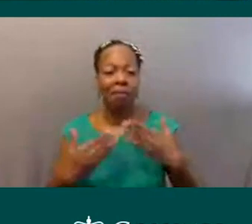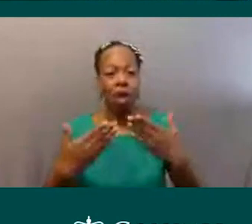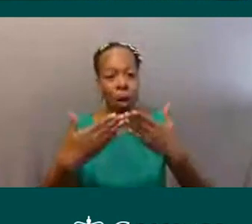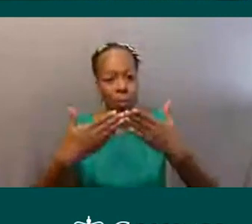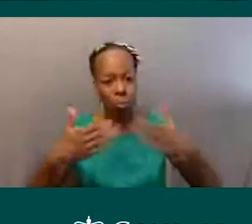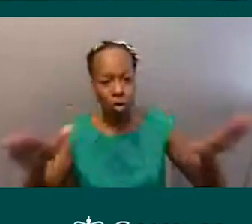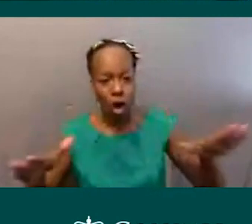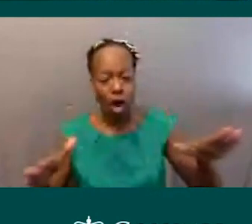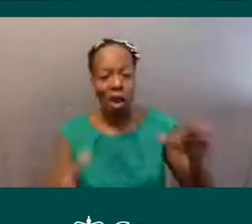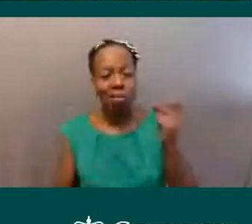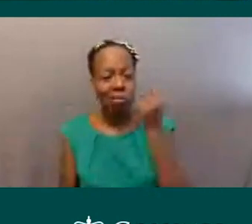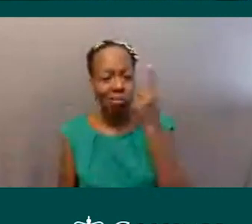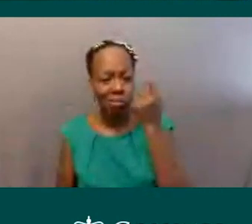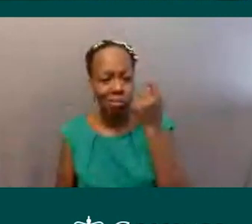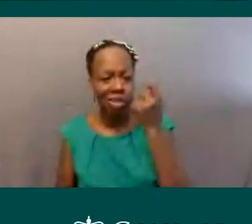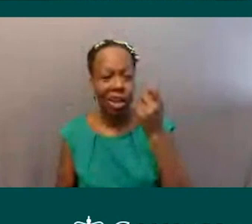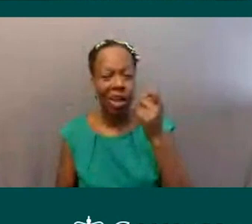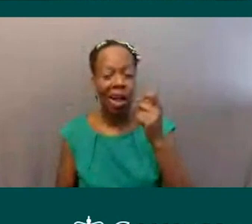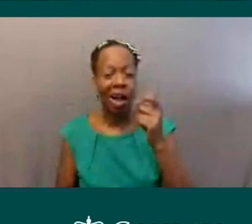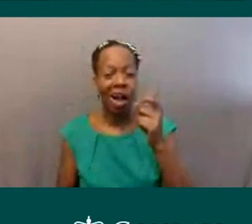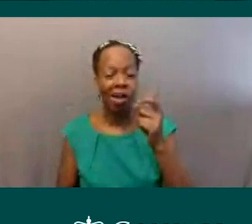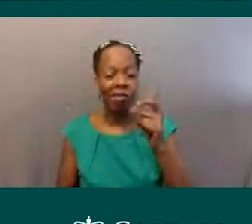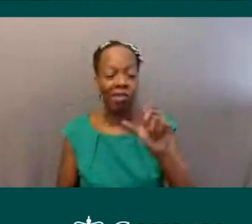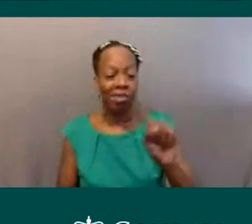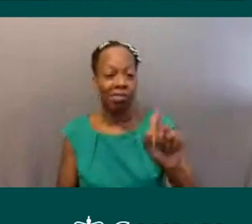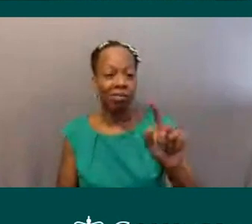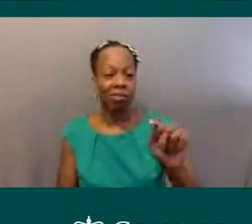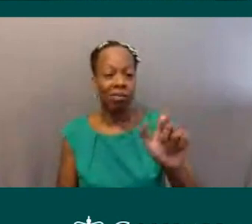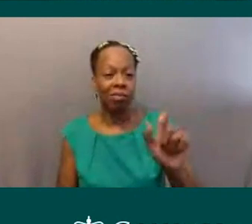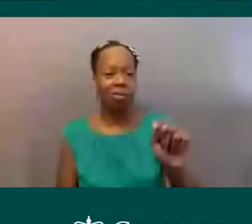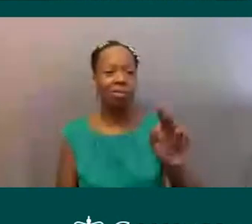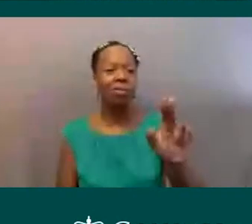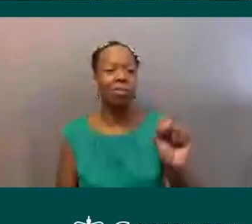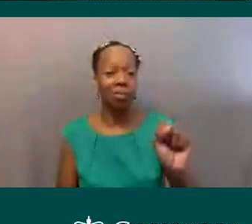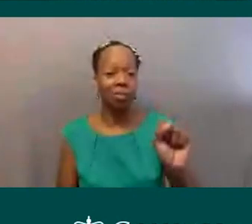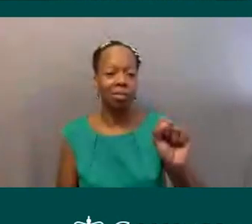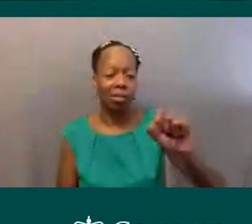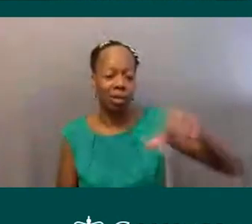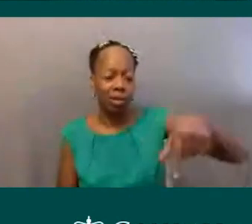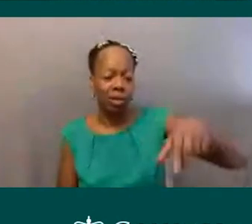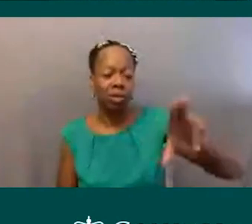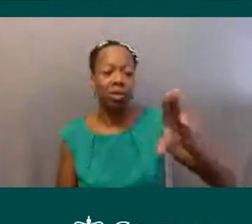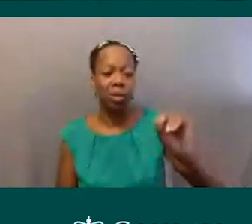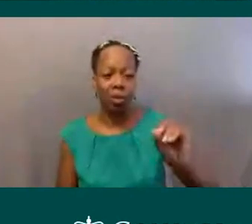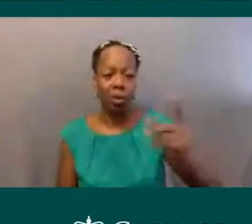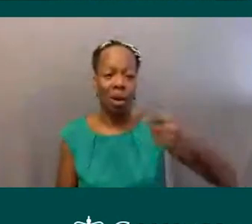of the status quo of these patients to see, okay, what can we do? How can we do it?